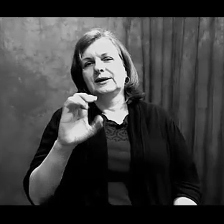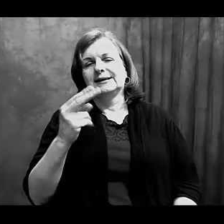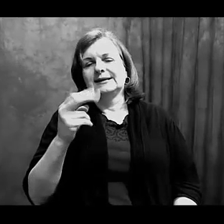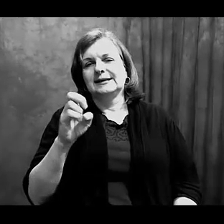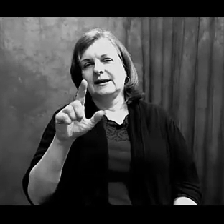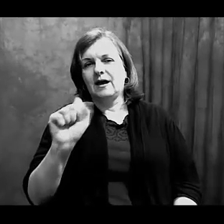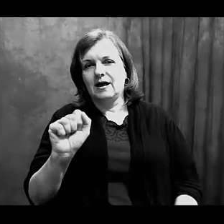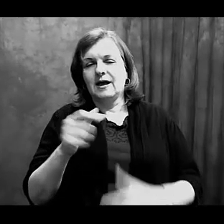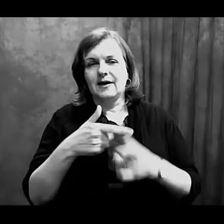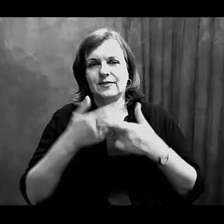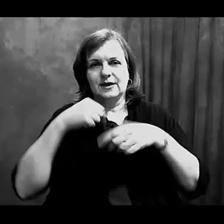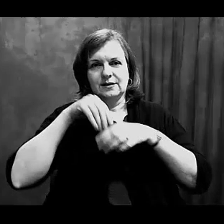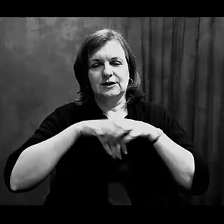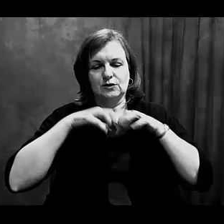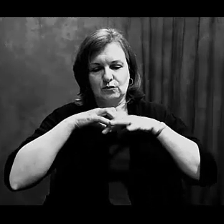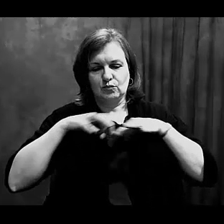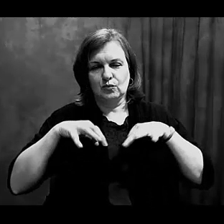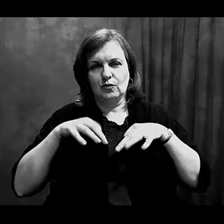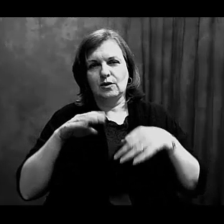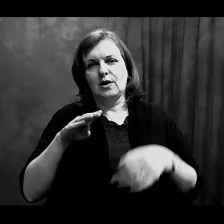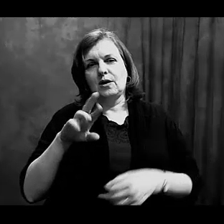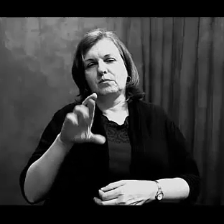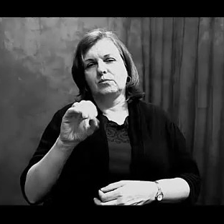and then into the [BRONCHI]